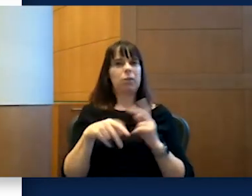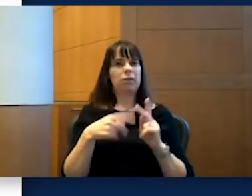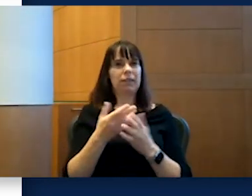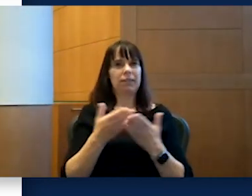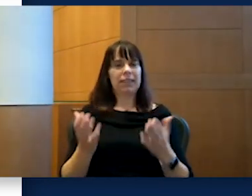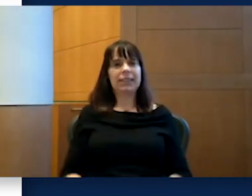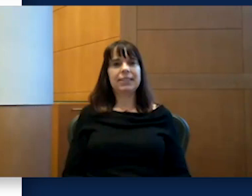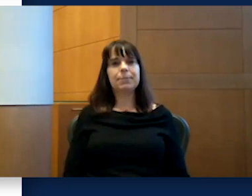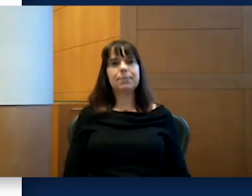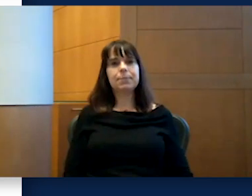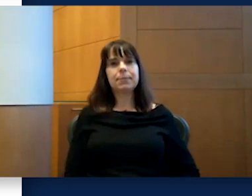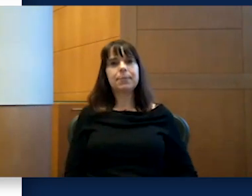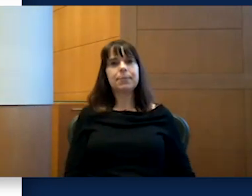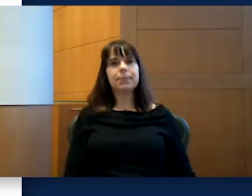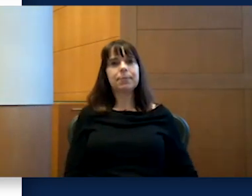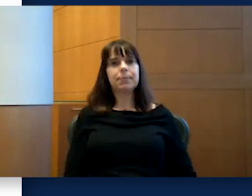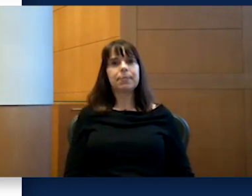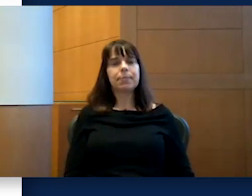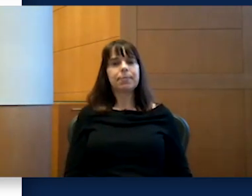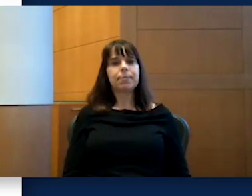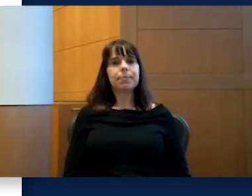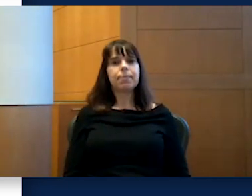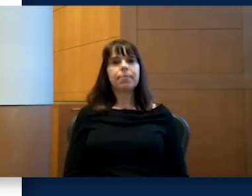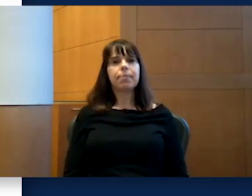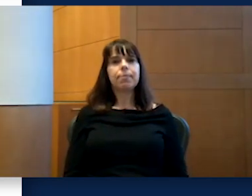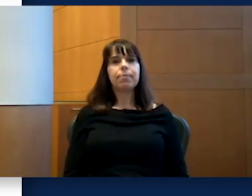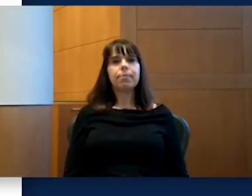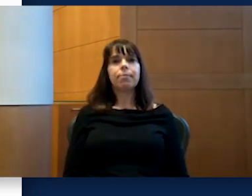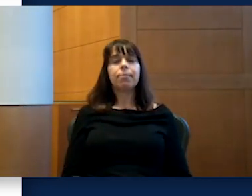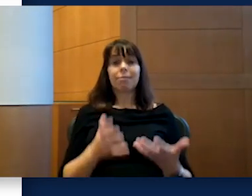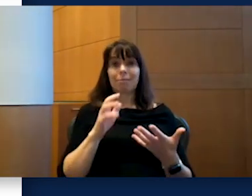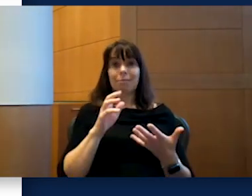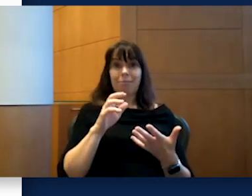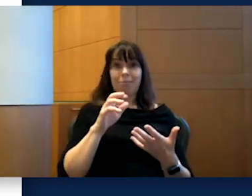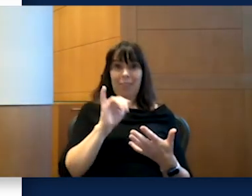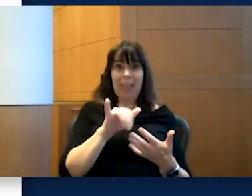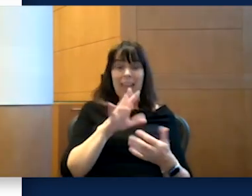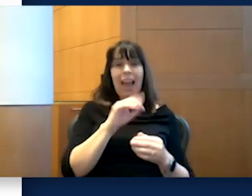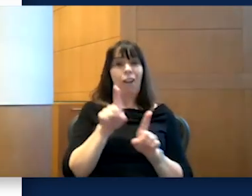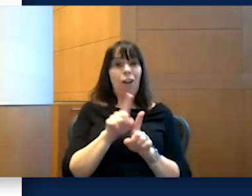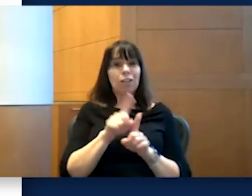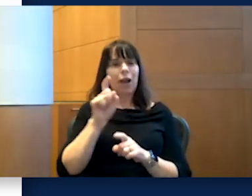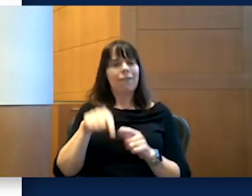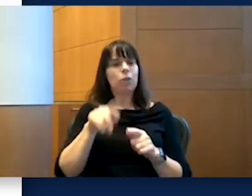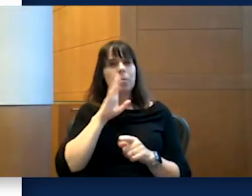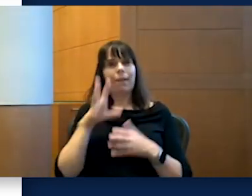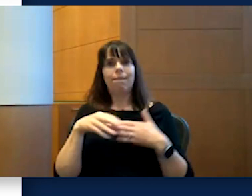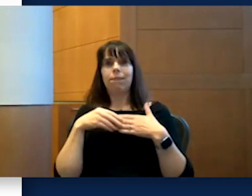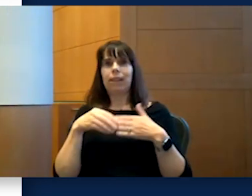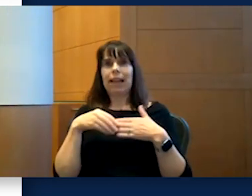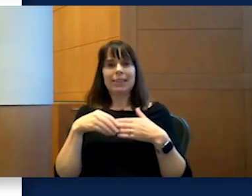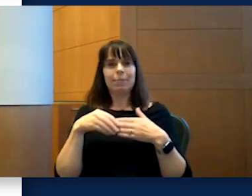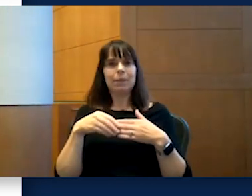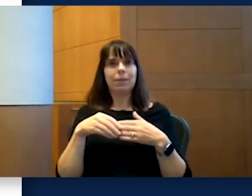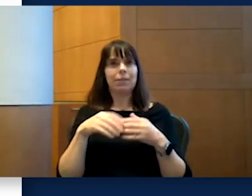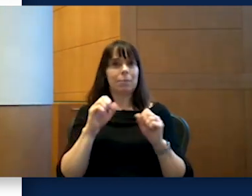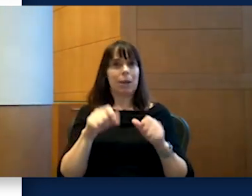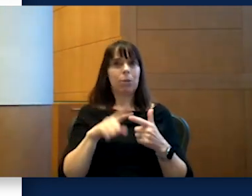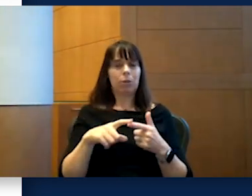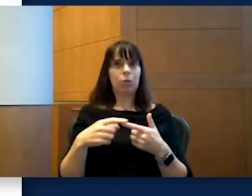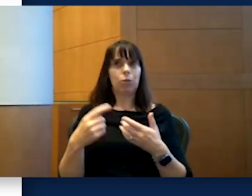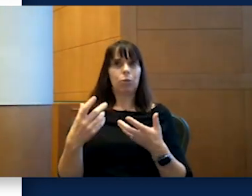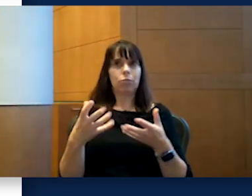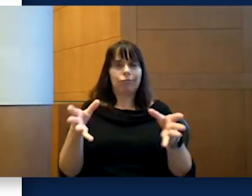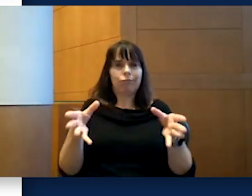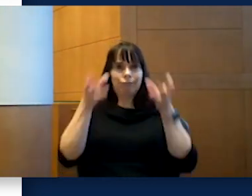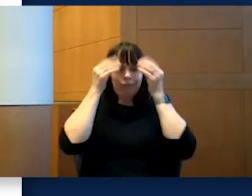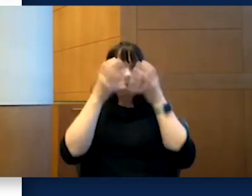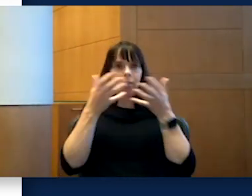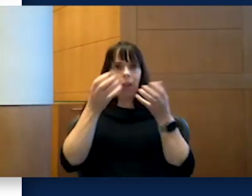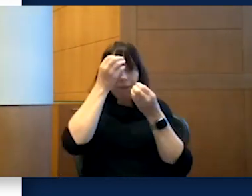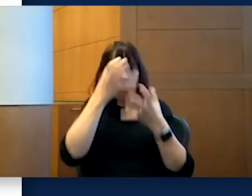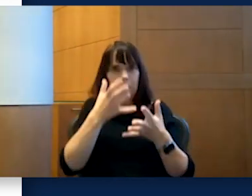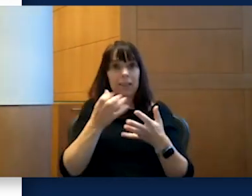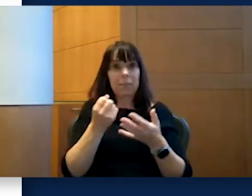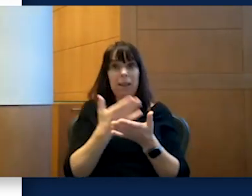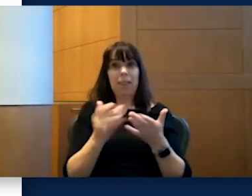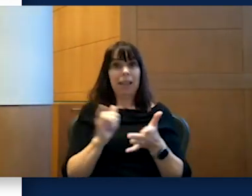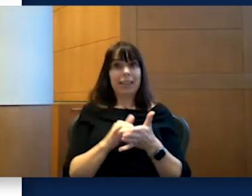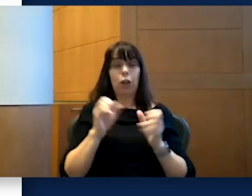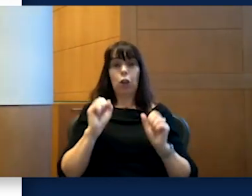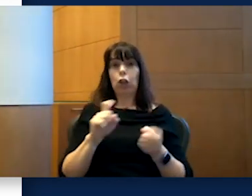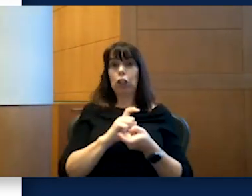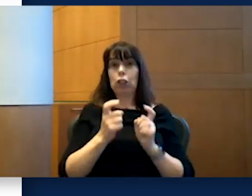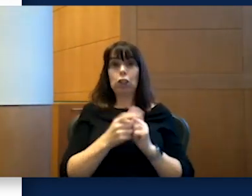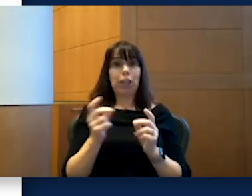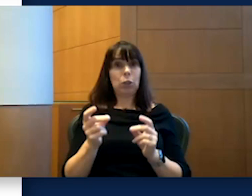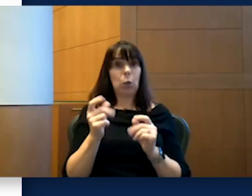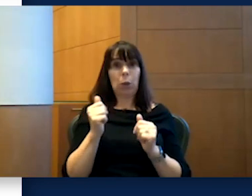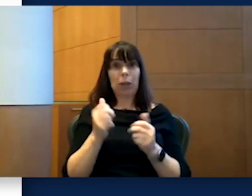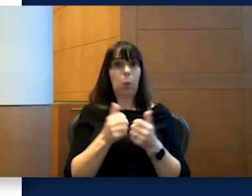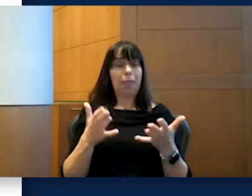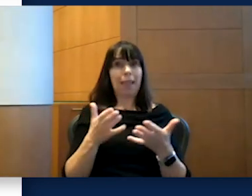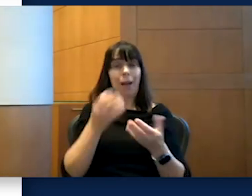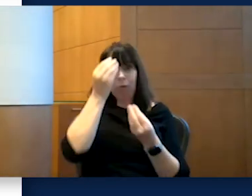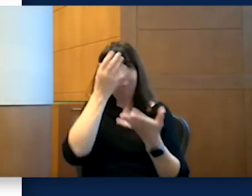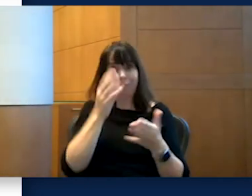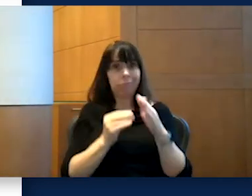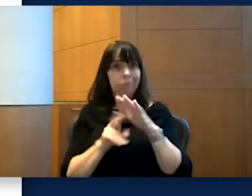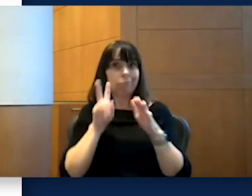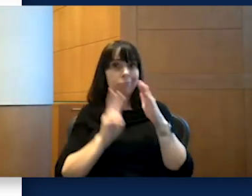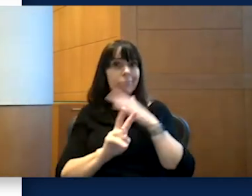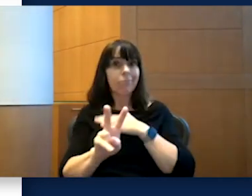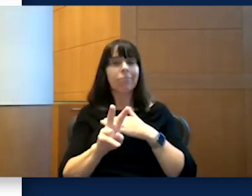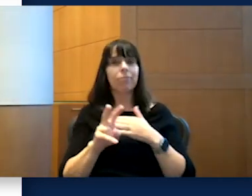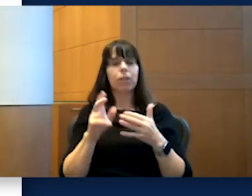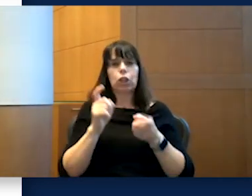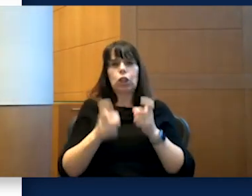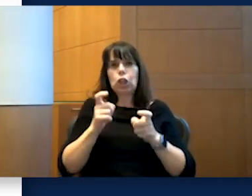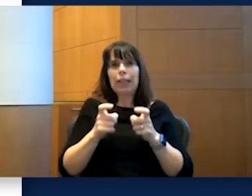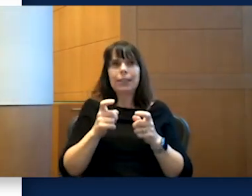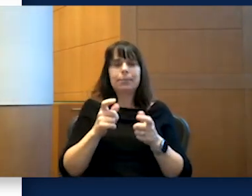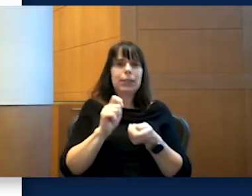And not only that, but there needs to be a real flexibility and ability to take in a lot of information. A lot of things are subject to change quickly and without notice, and to make adjustments and tweaks to strategies, regimen, different things like that on the fly and pretty quickly.